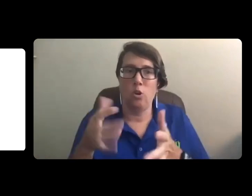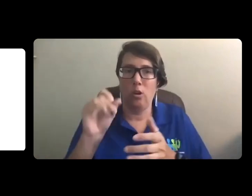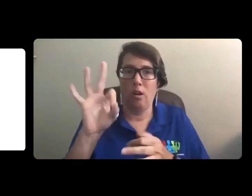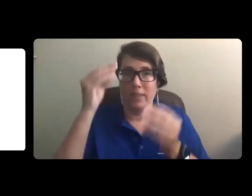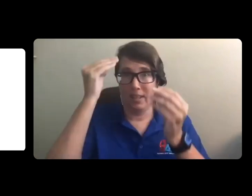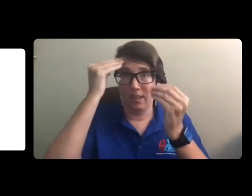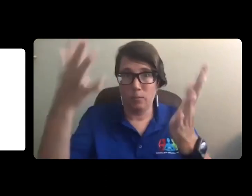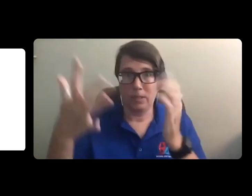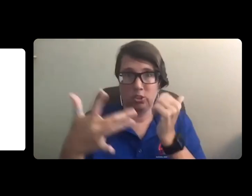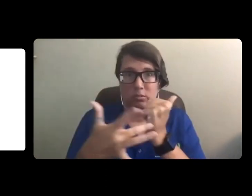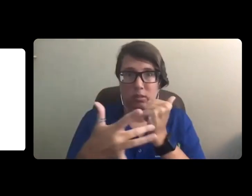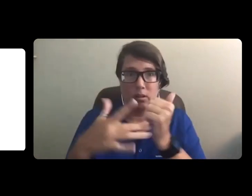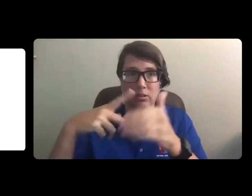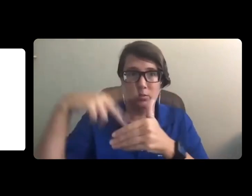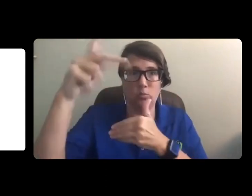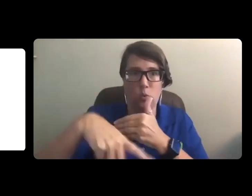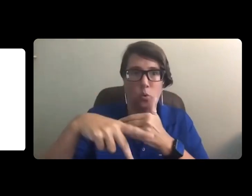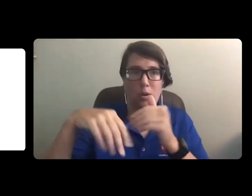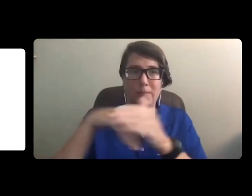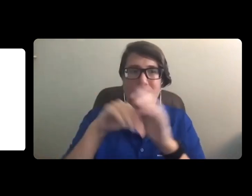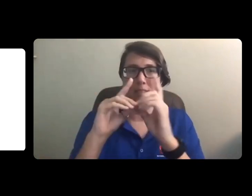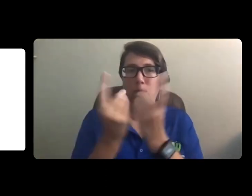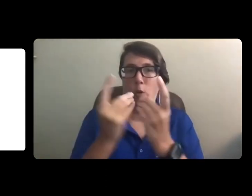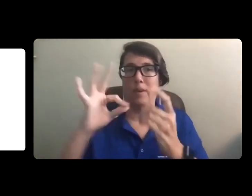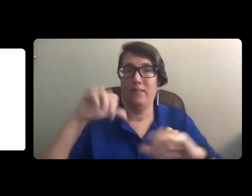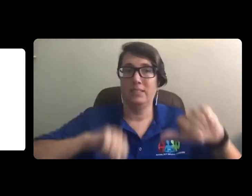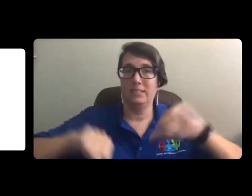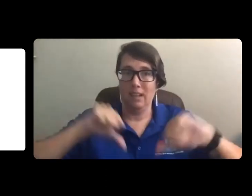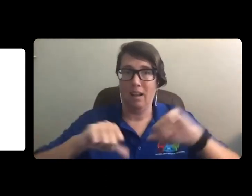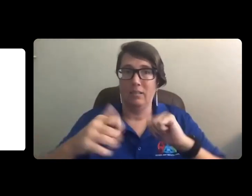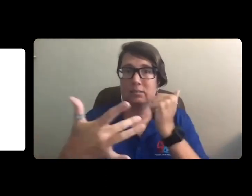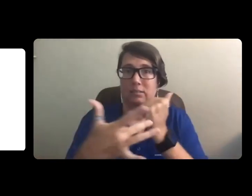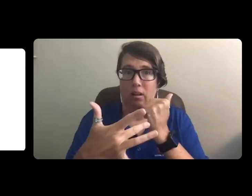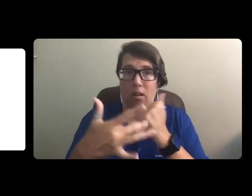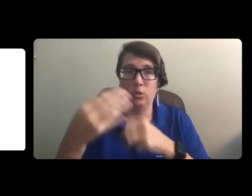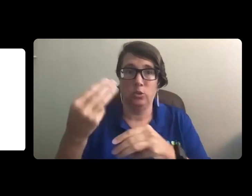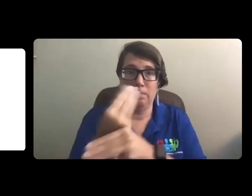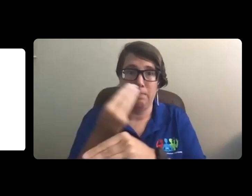Raja is the Director of the Information Technology Program in the